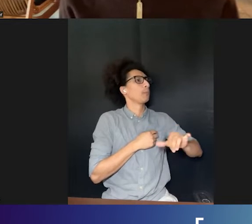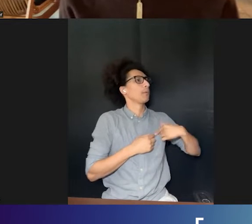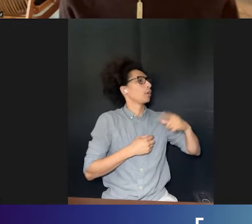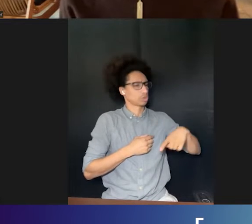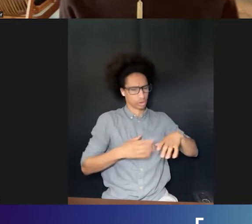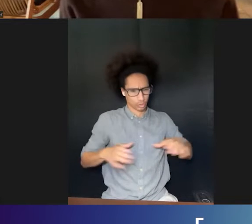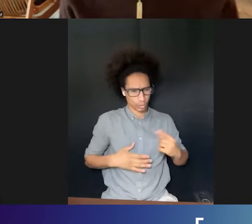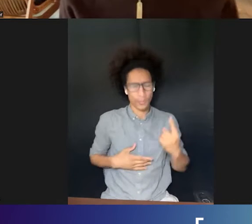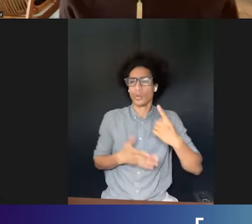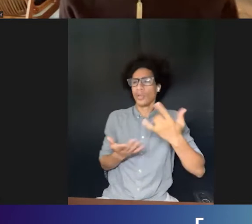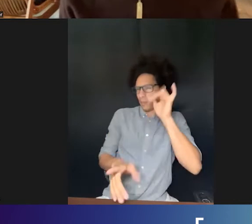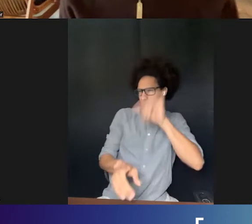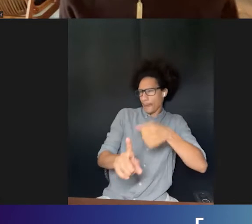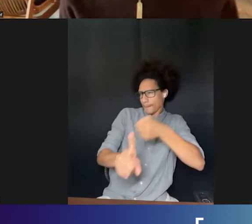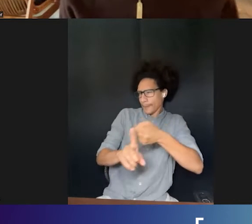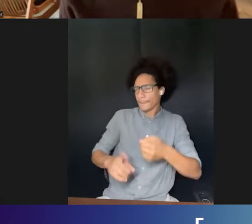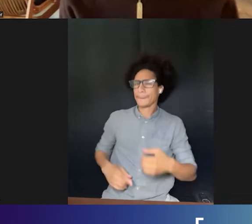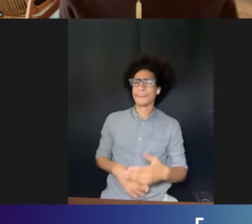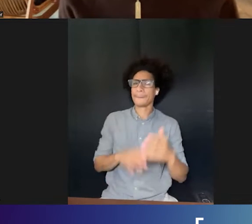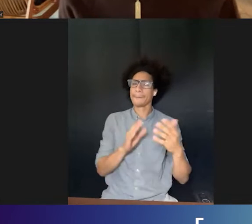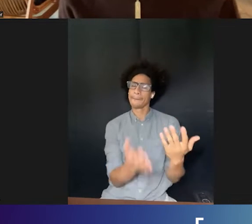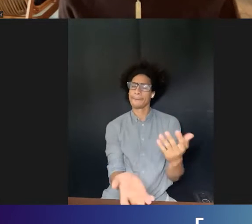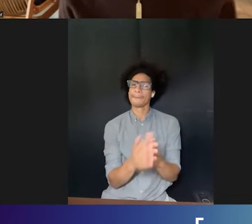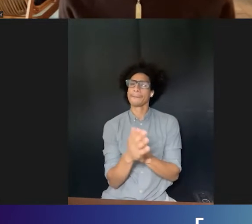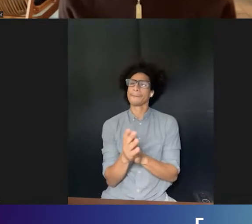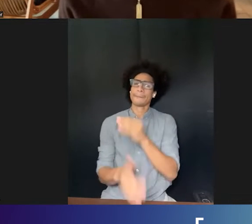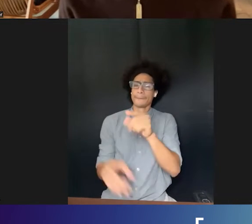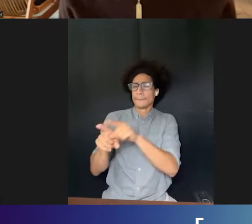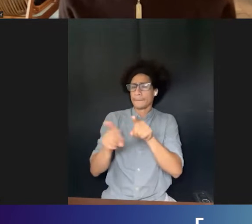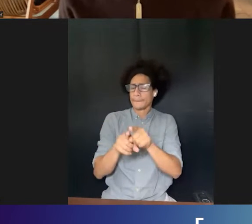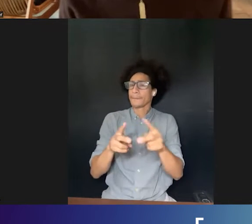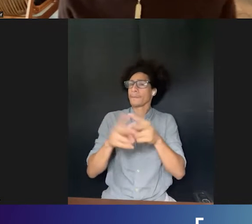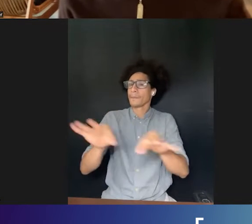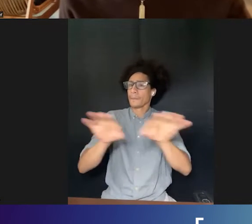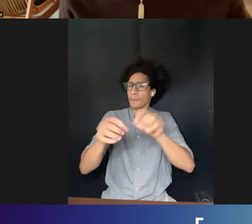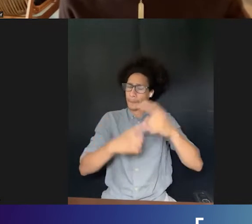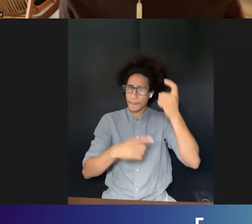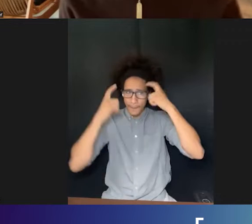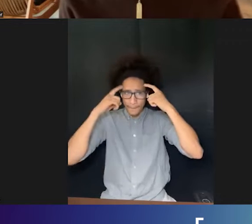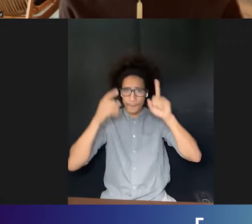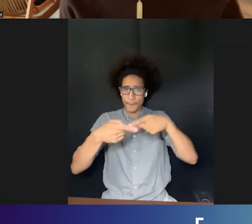as you were saying, like that's something to be very mindful of. Are you still able to meet if that's not something they're prioritizing?